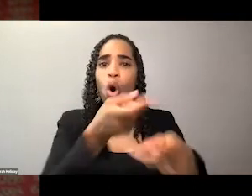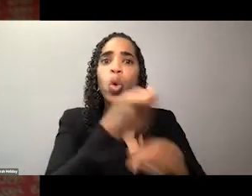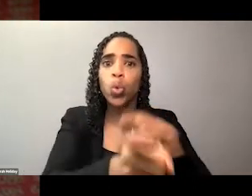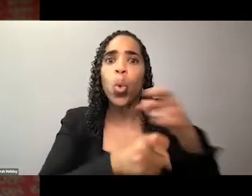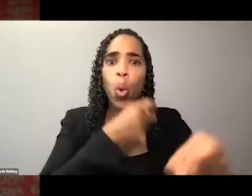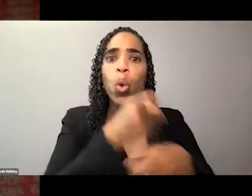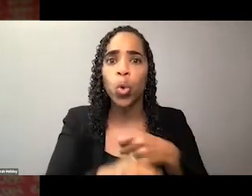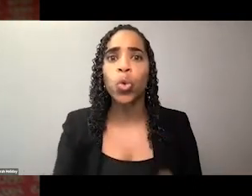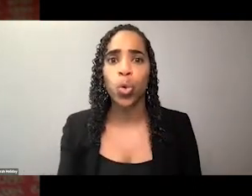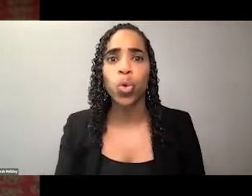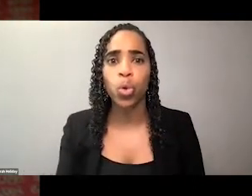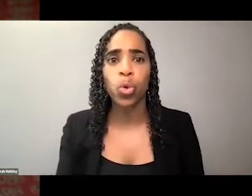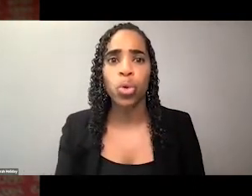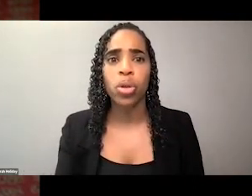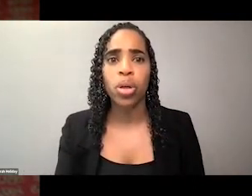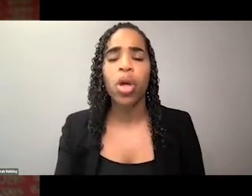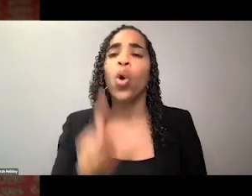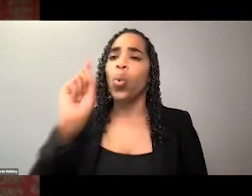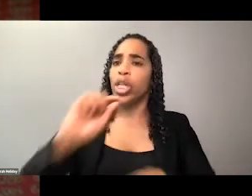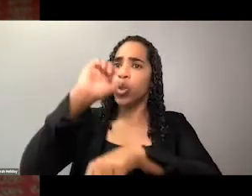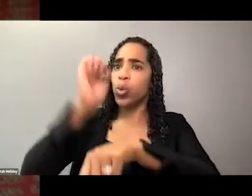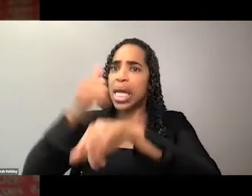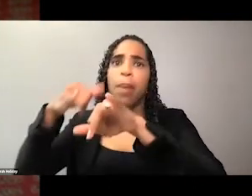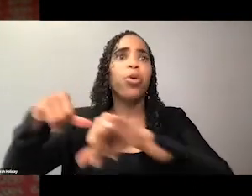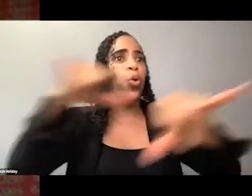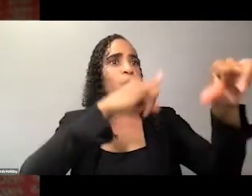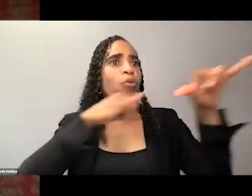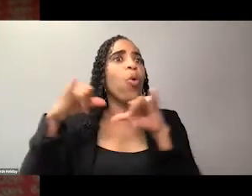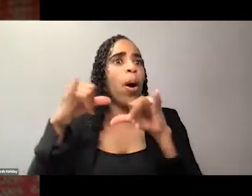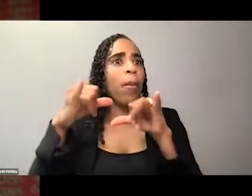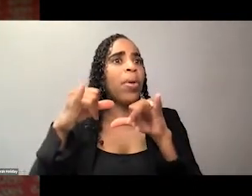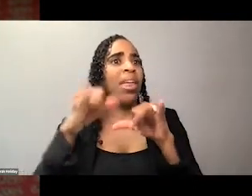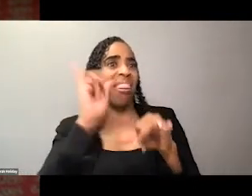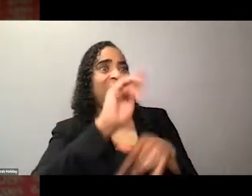and setting uniform and consistent limits on how solitary confinement issues.